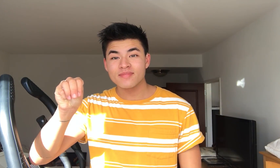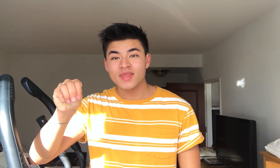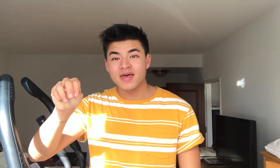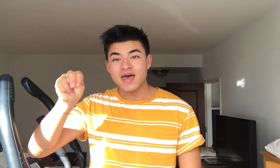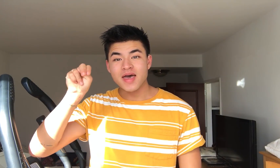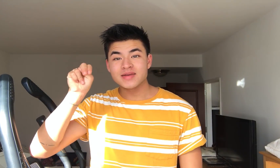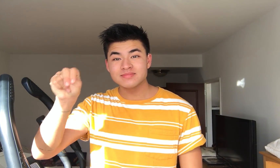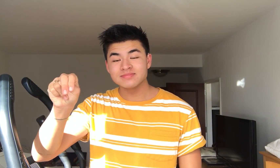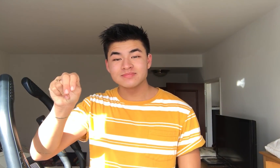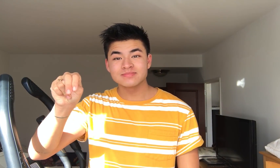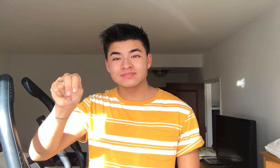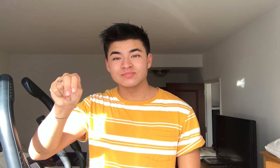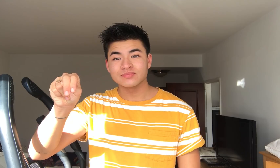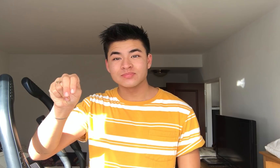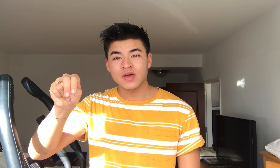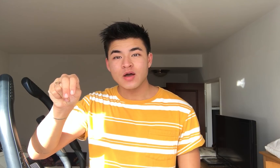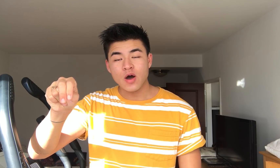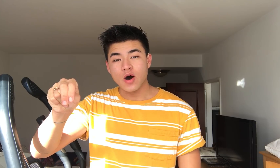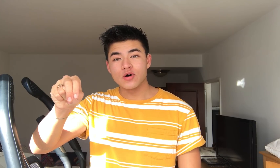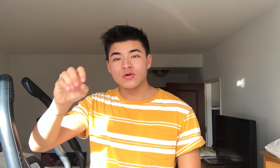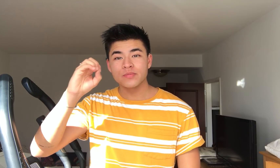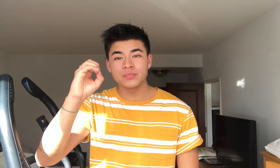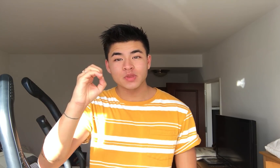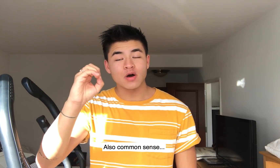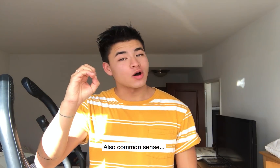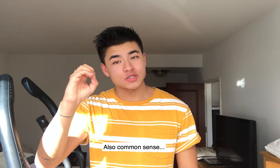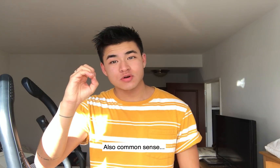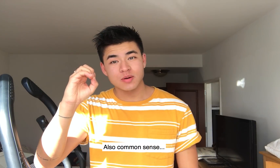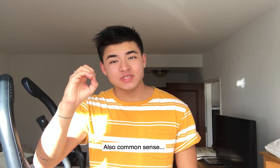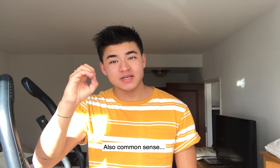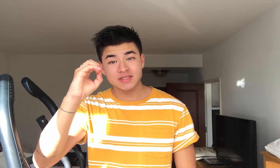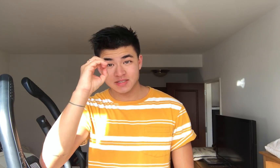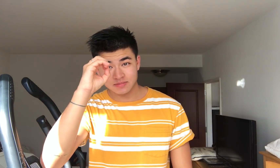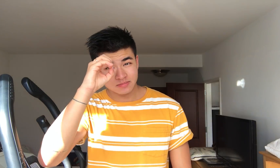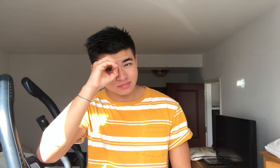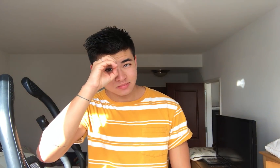And oh Also common sense Oh